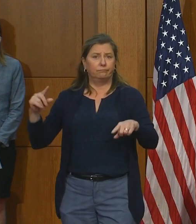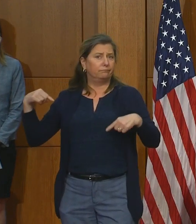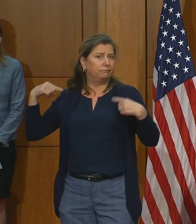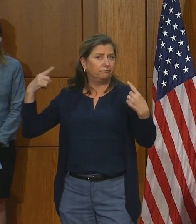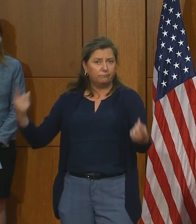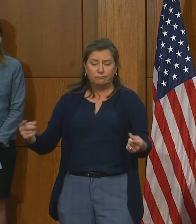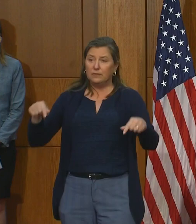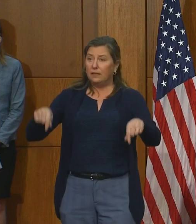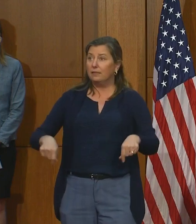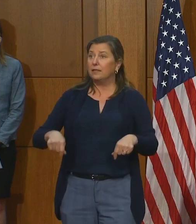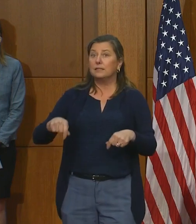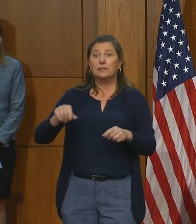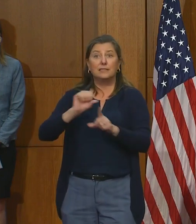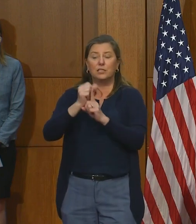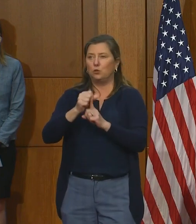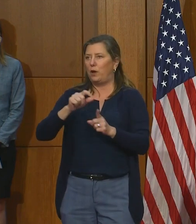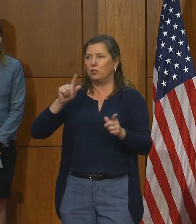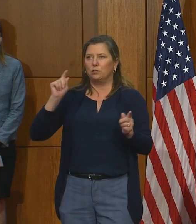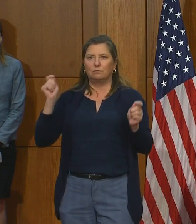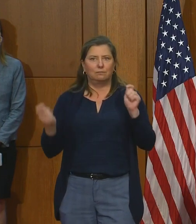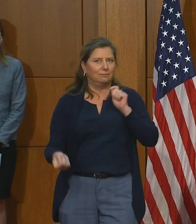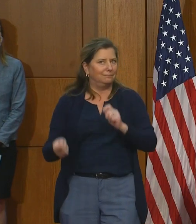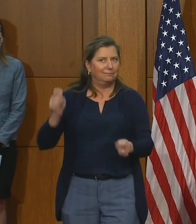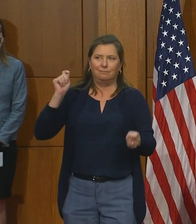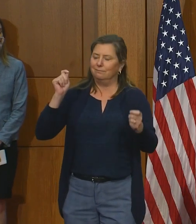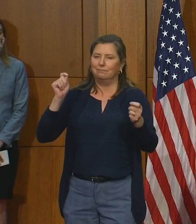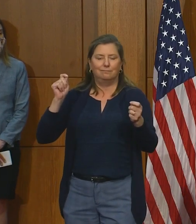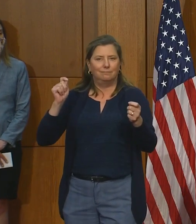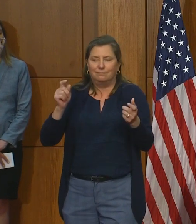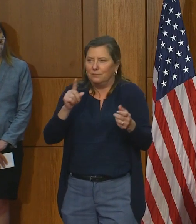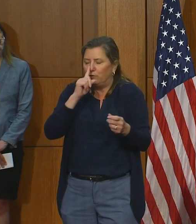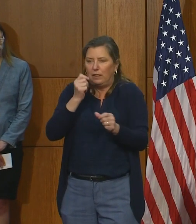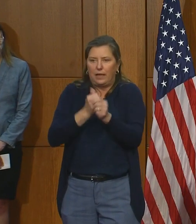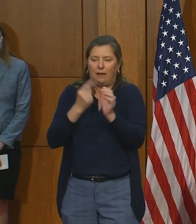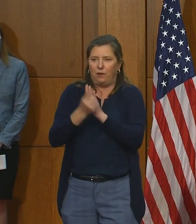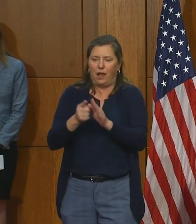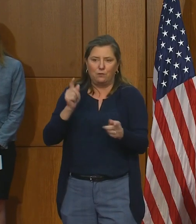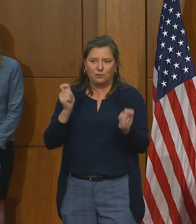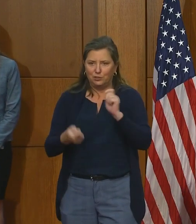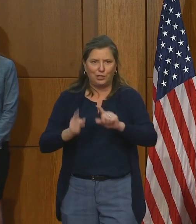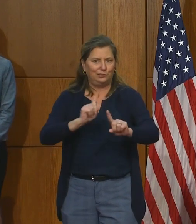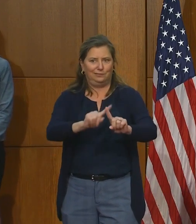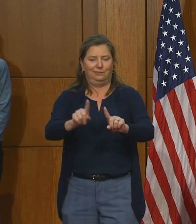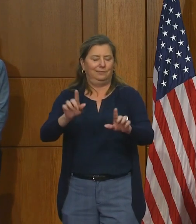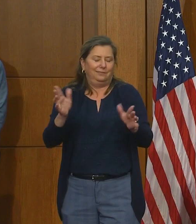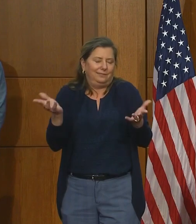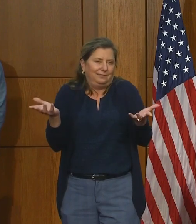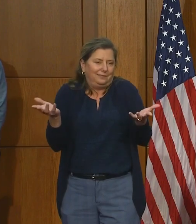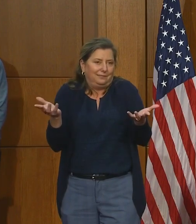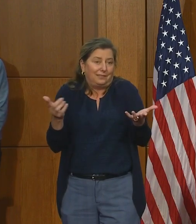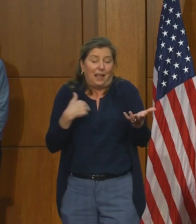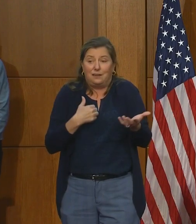BACK A BIT- I HAVE SAID ALL ALONG THAT THIS IS A FLUID. TO